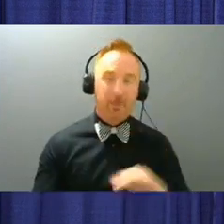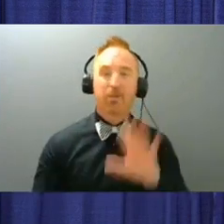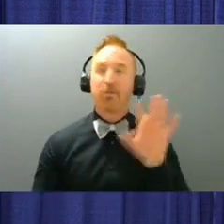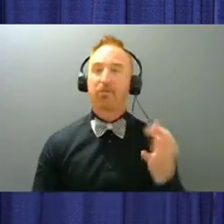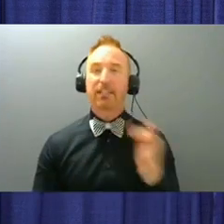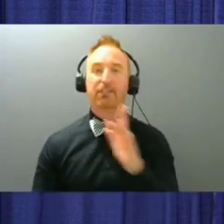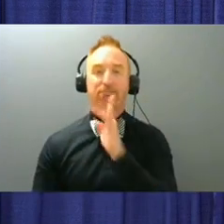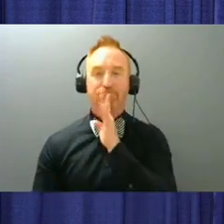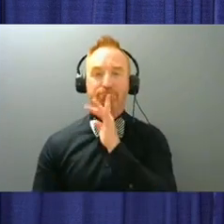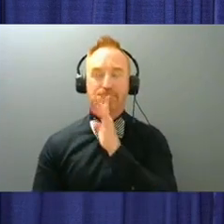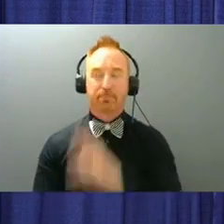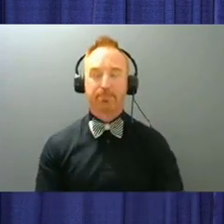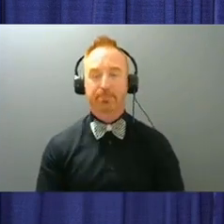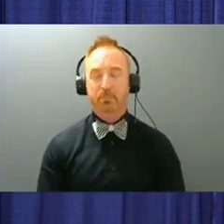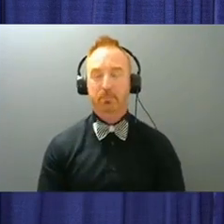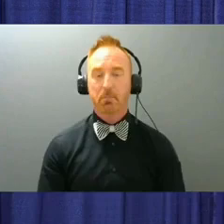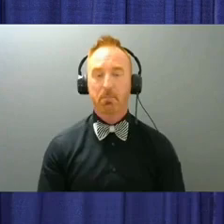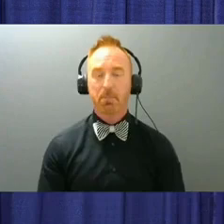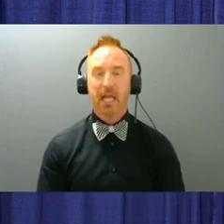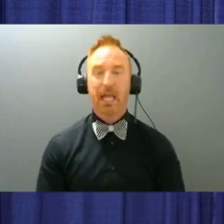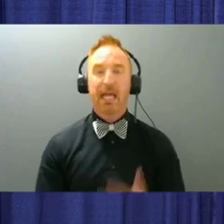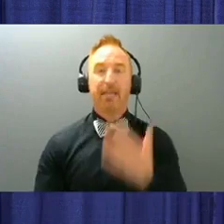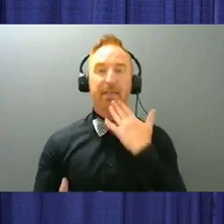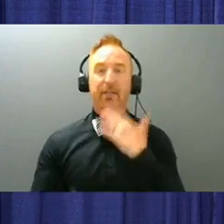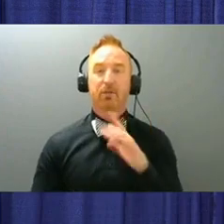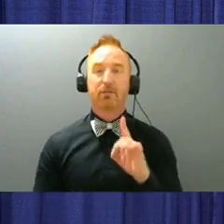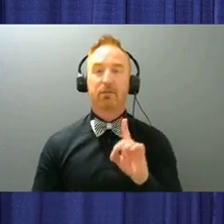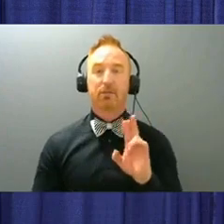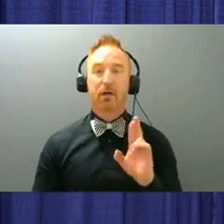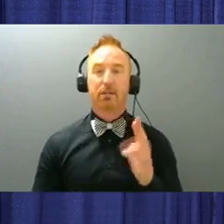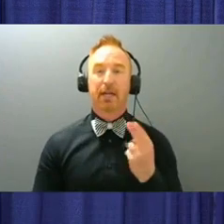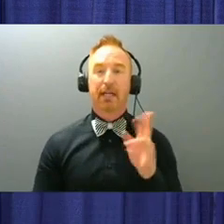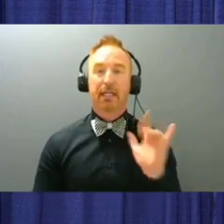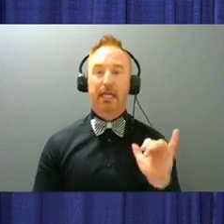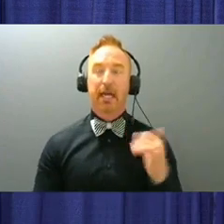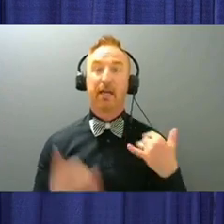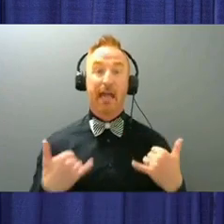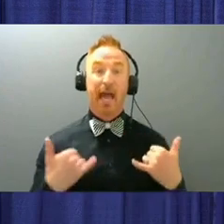Thank you, Merci. Thank you, Dr Hanley. We will now go to reporters for